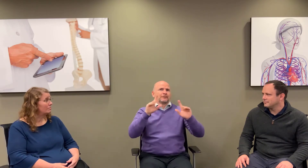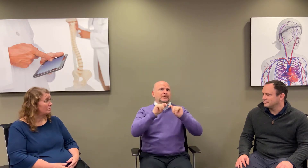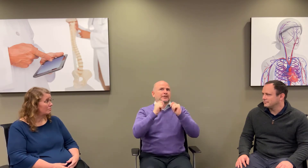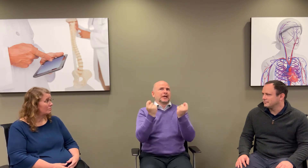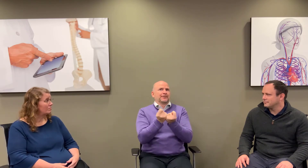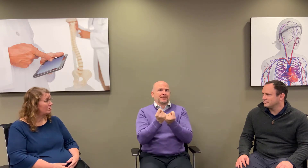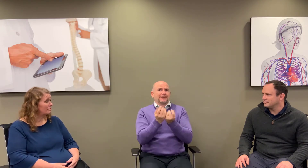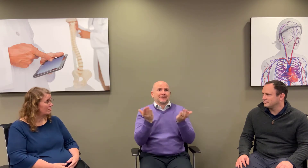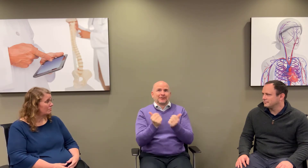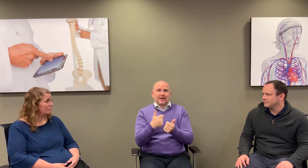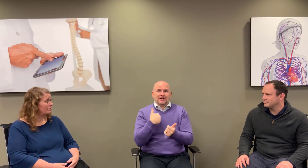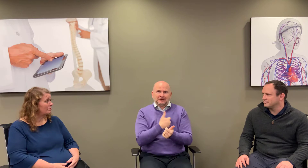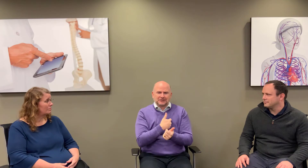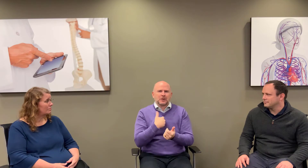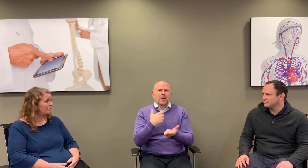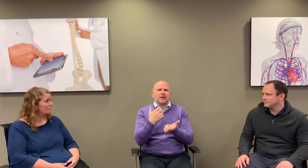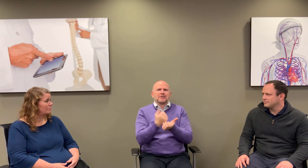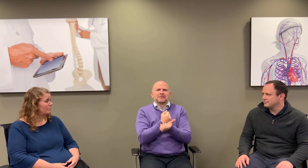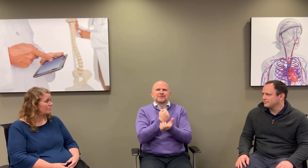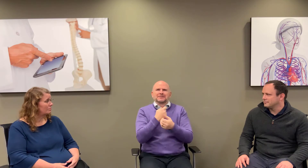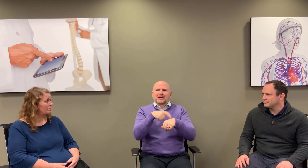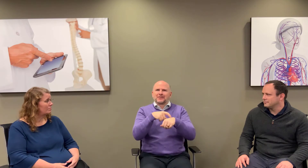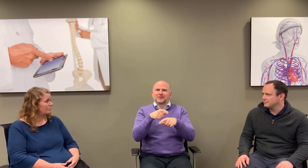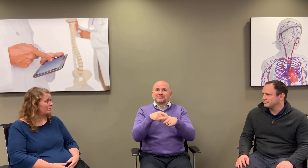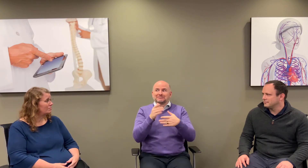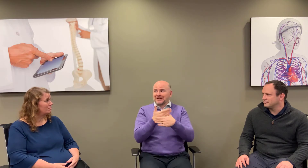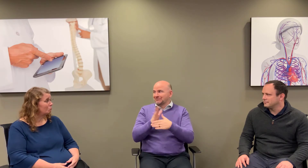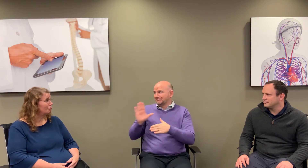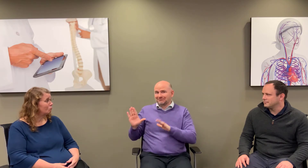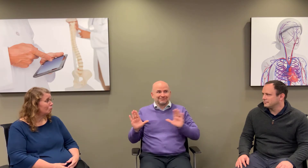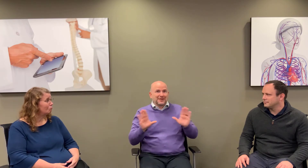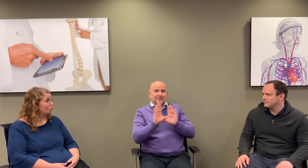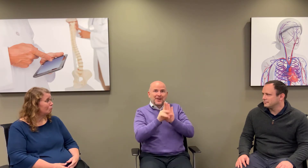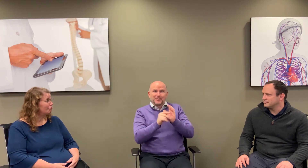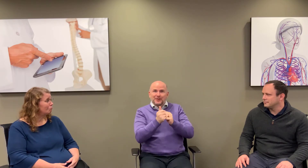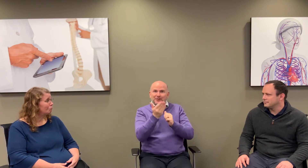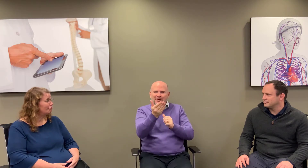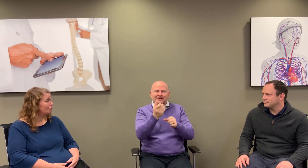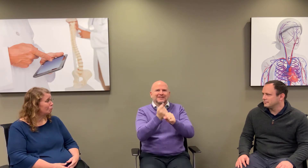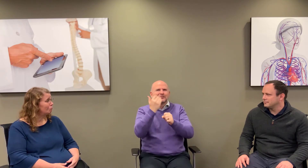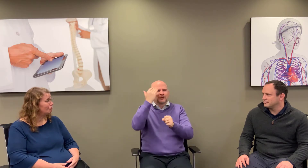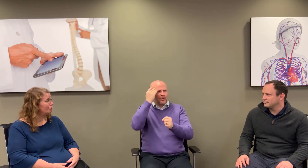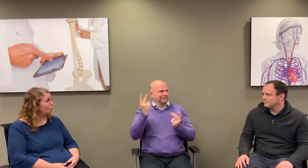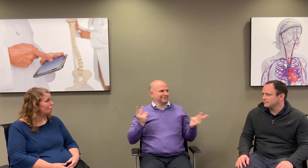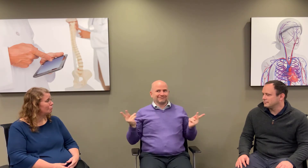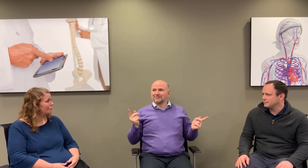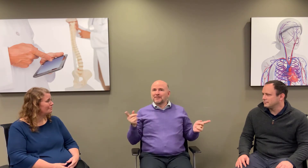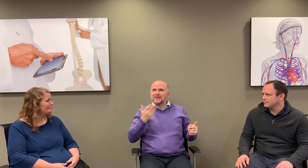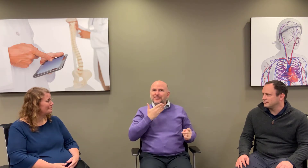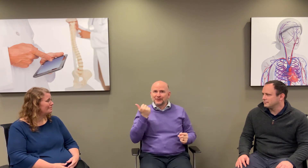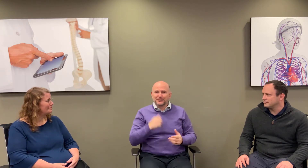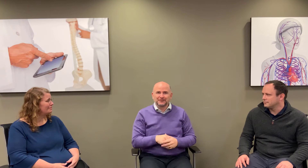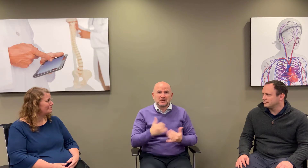a wonderful team and they're here with us, we'd like to take the time for them to introduce themselves, so you can get to know them and their background